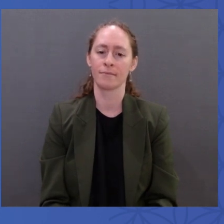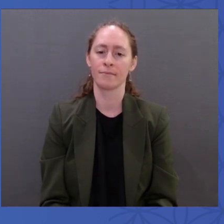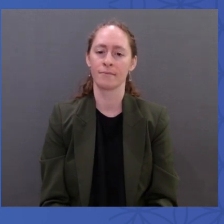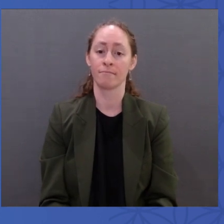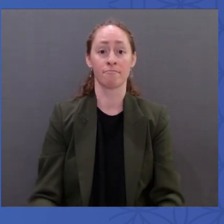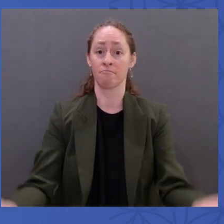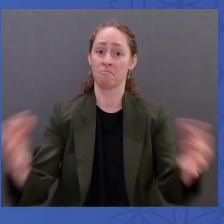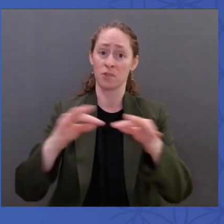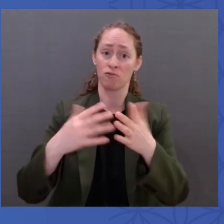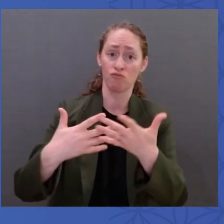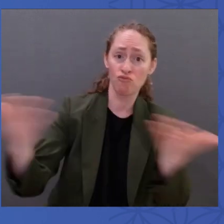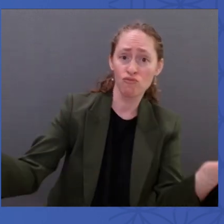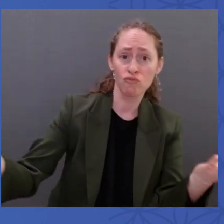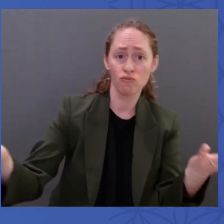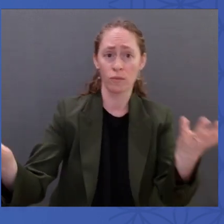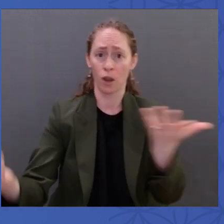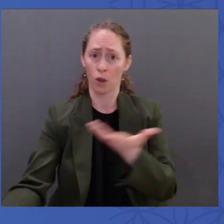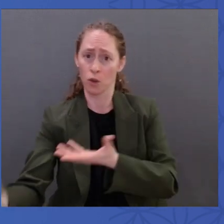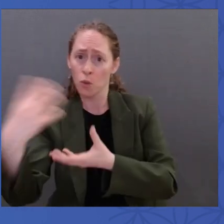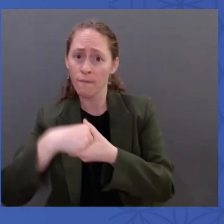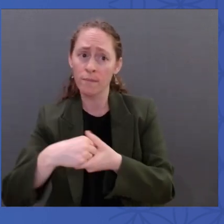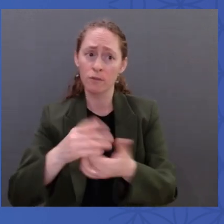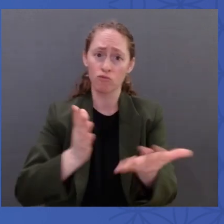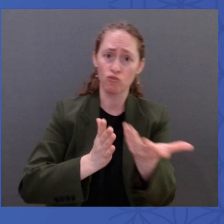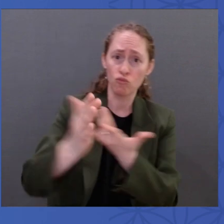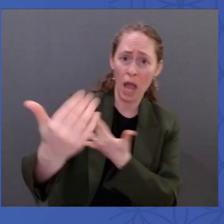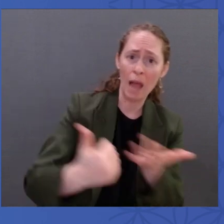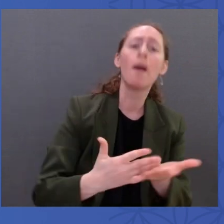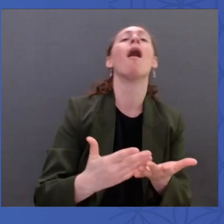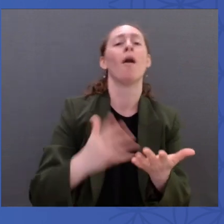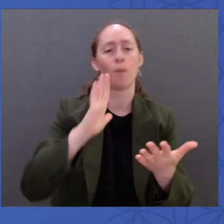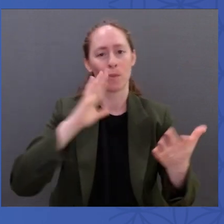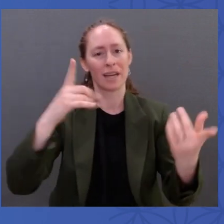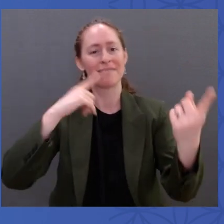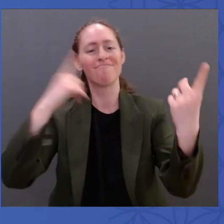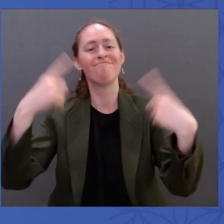to open an era of shared prosperity in the Indo-Pacific medicine.